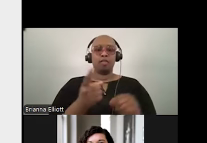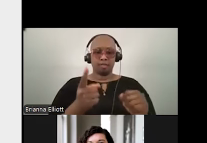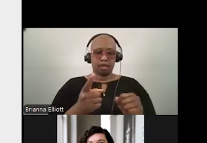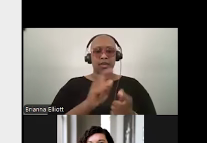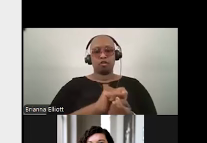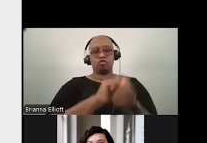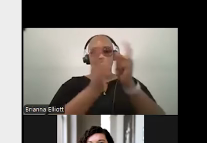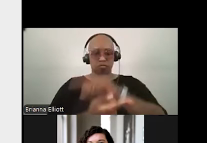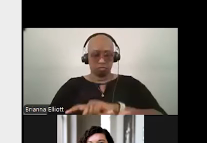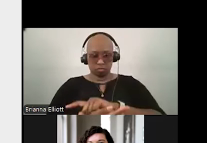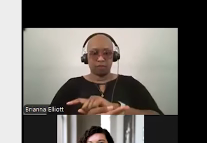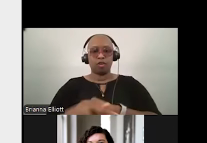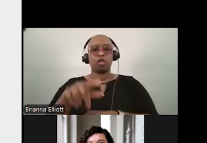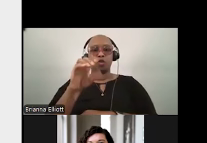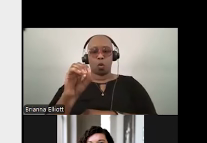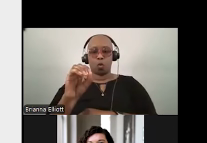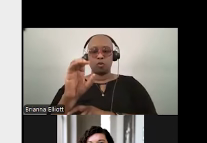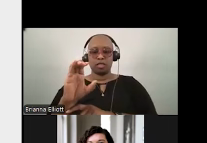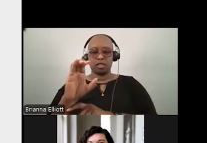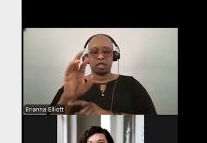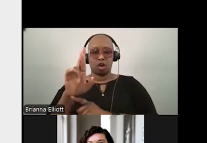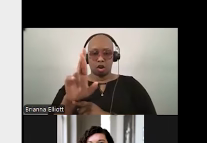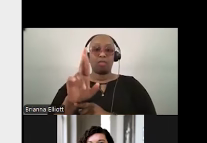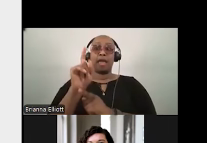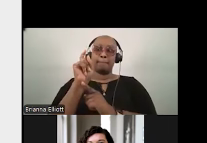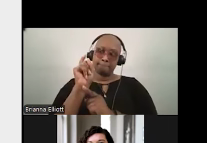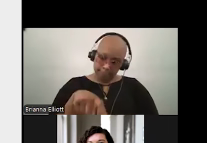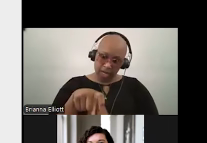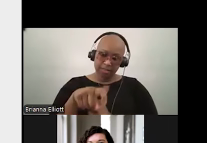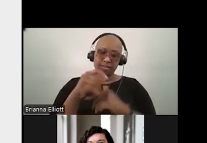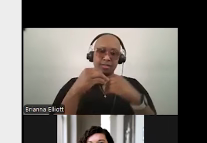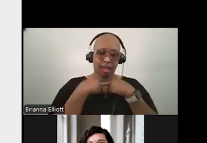to have OCR. It is one of the biggest things. I'm not trying to like harp on it too much,